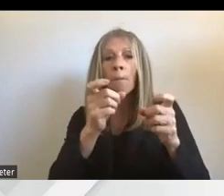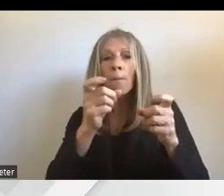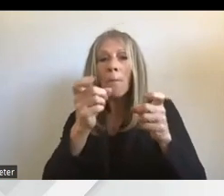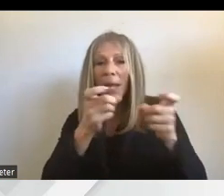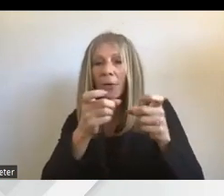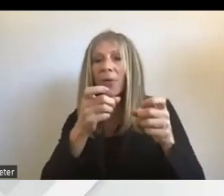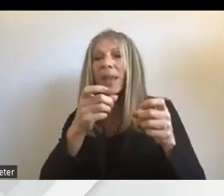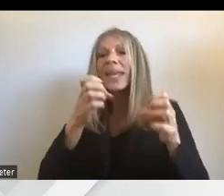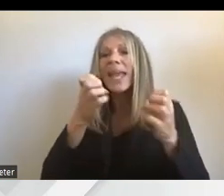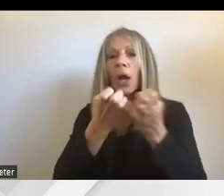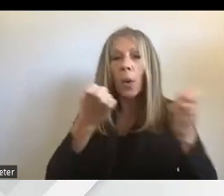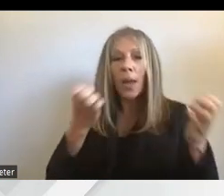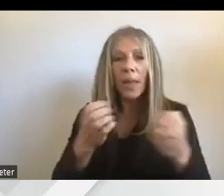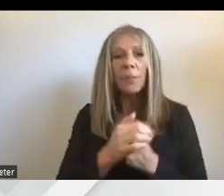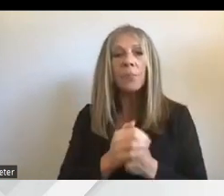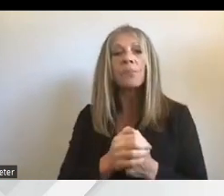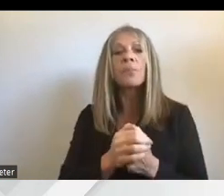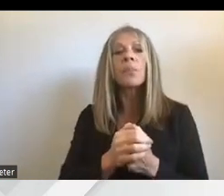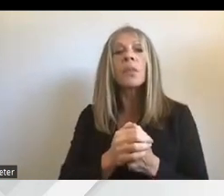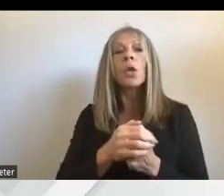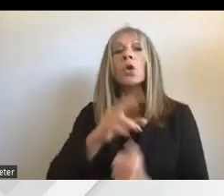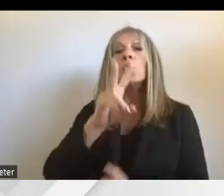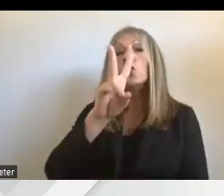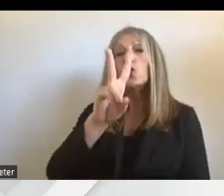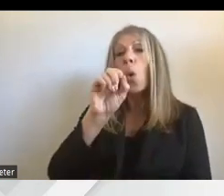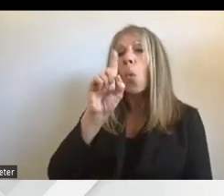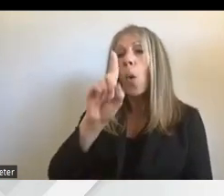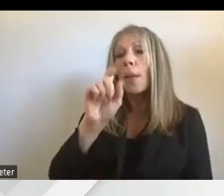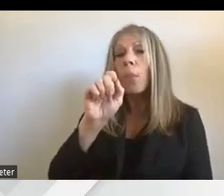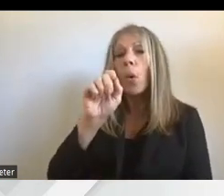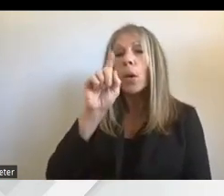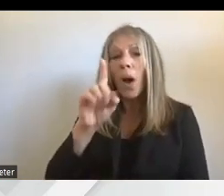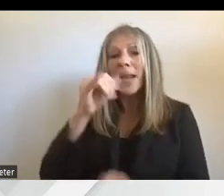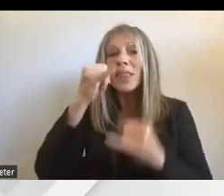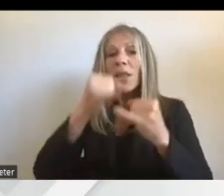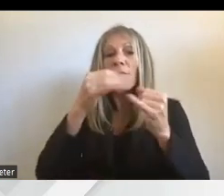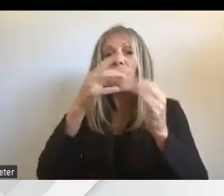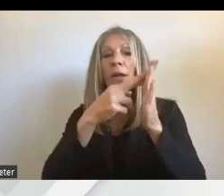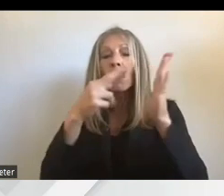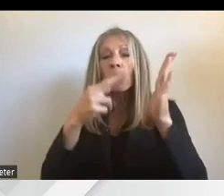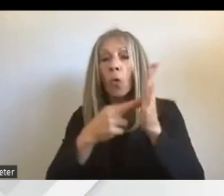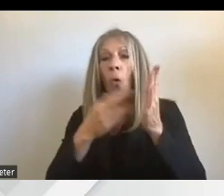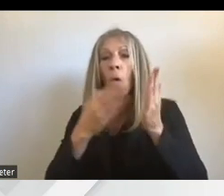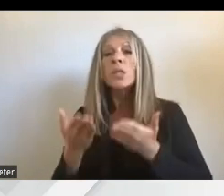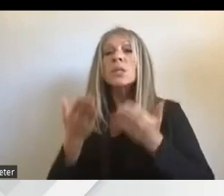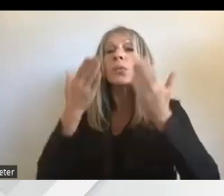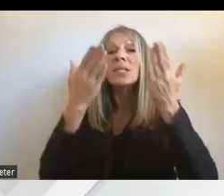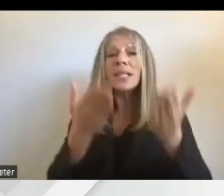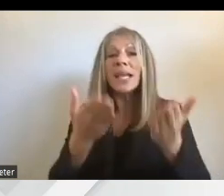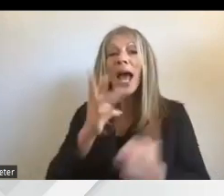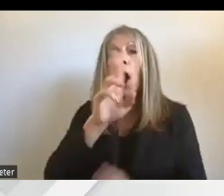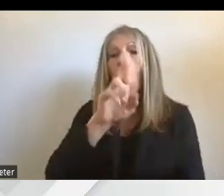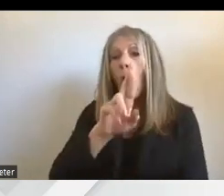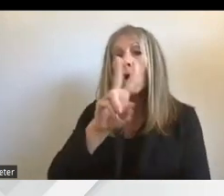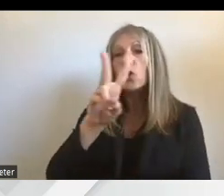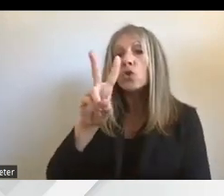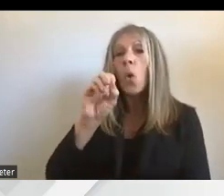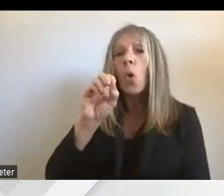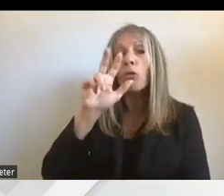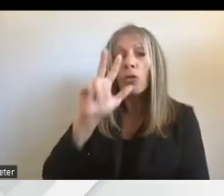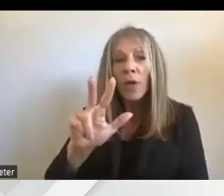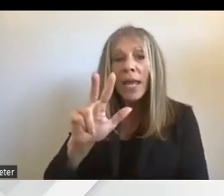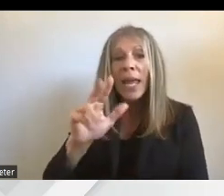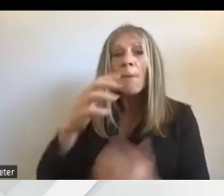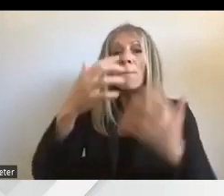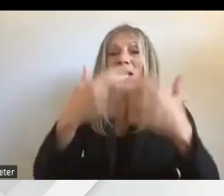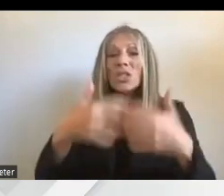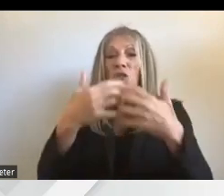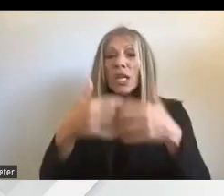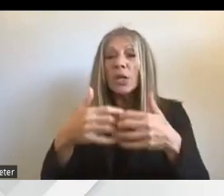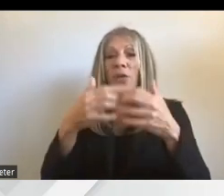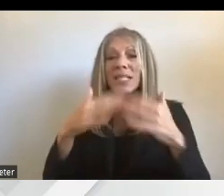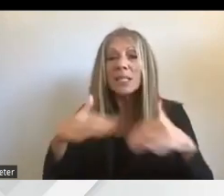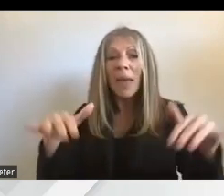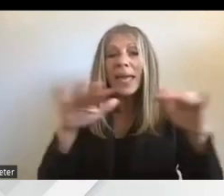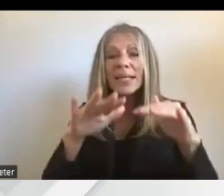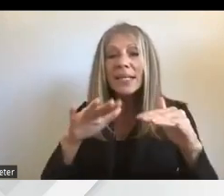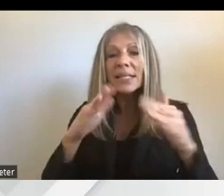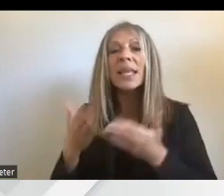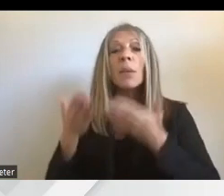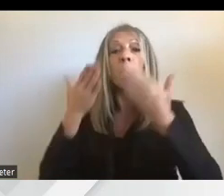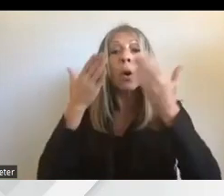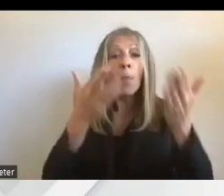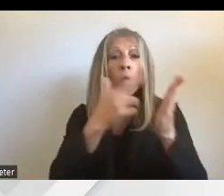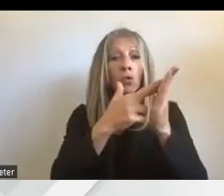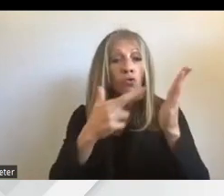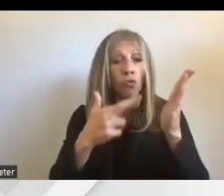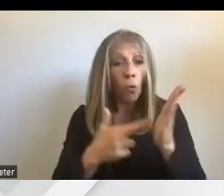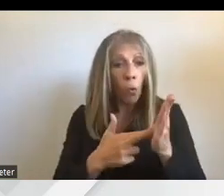Exception R201.1 in the final rule was presented as R203: machinery spaces in the proposed rule. The